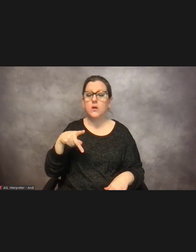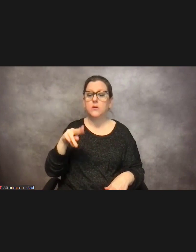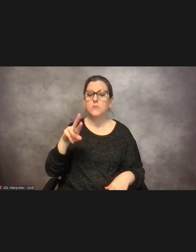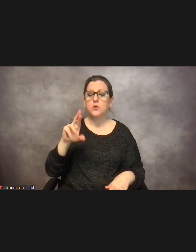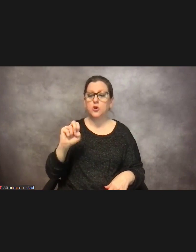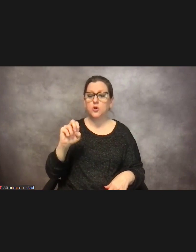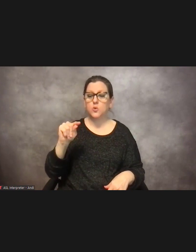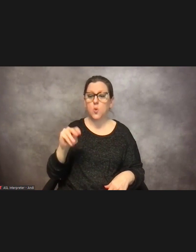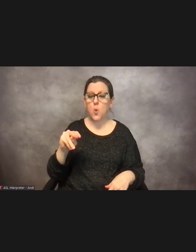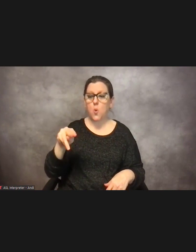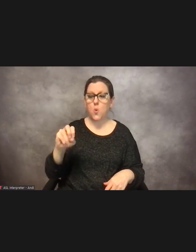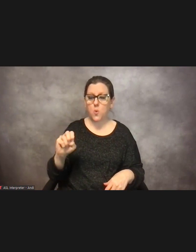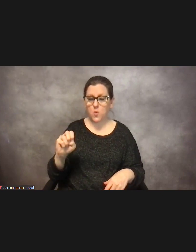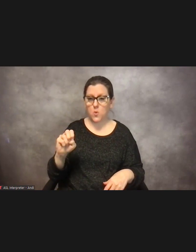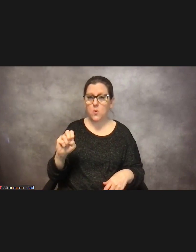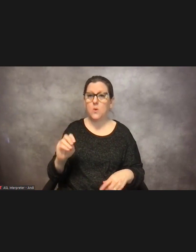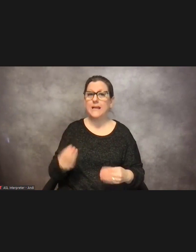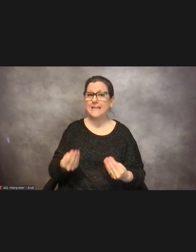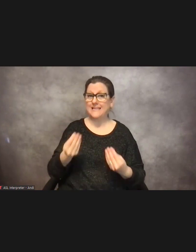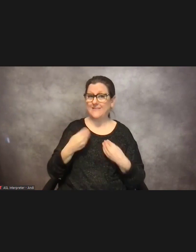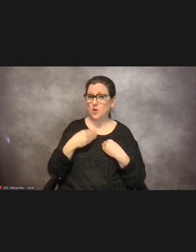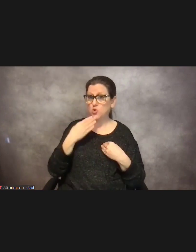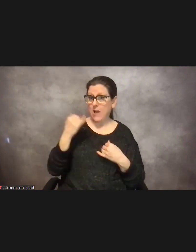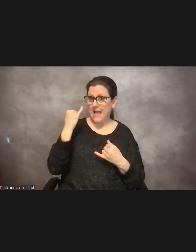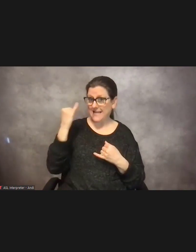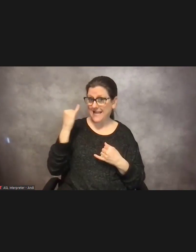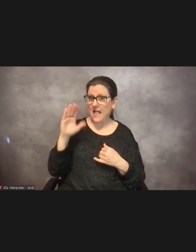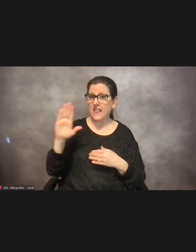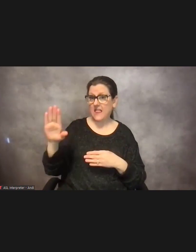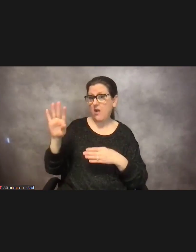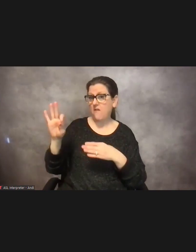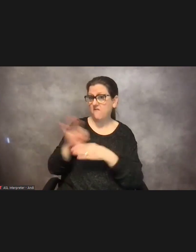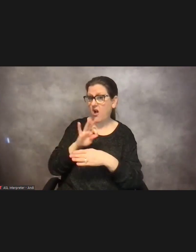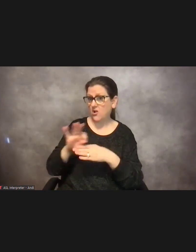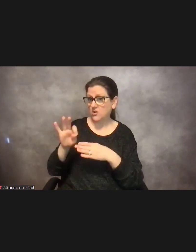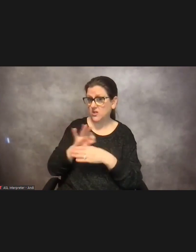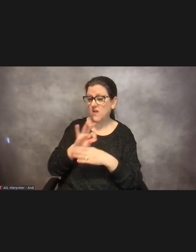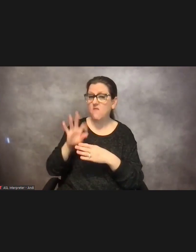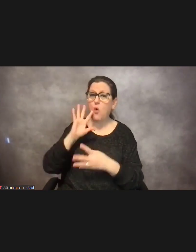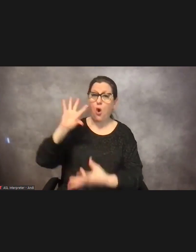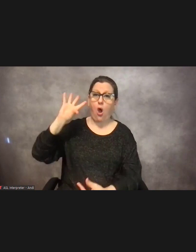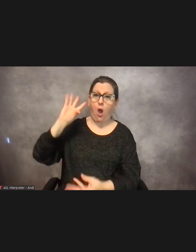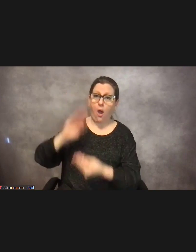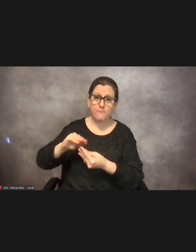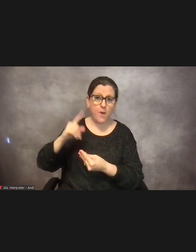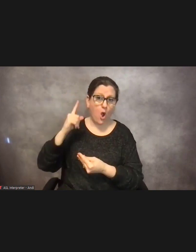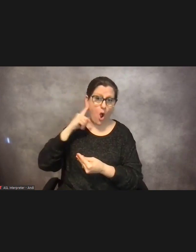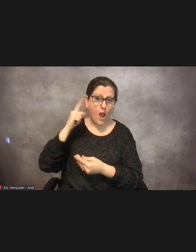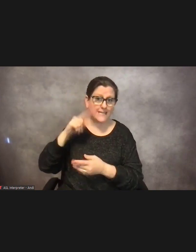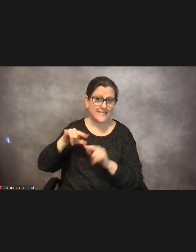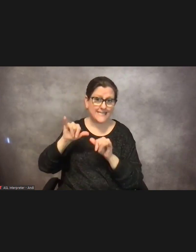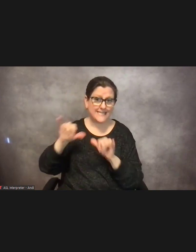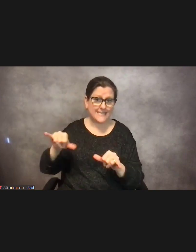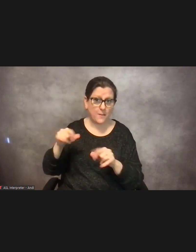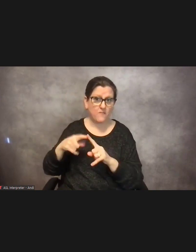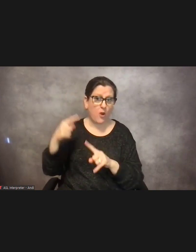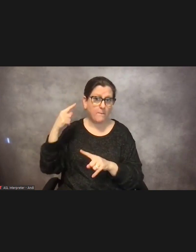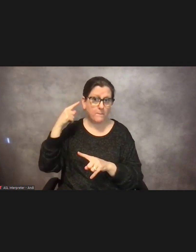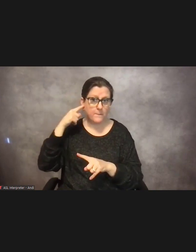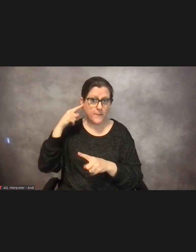Pure tone screening gives us a good idea of the functioning of the entire auditory system, all inway the way to the train, with the